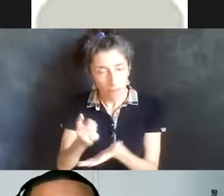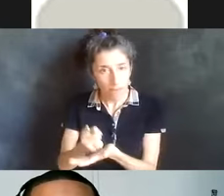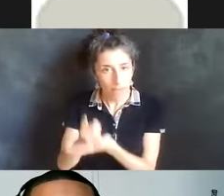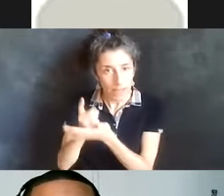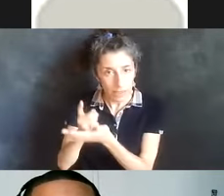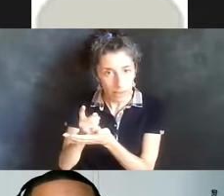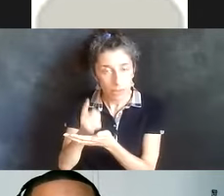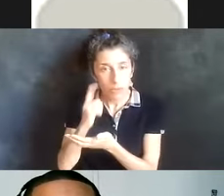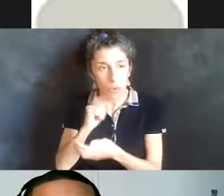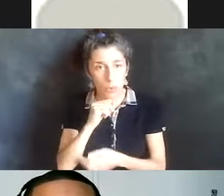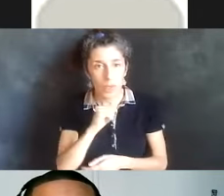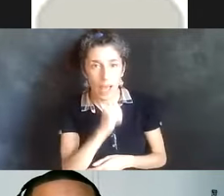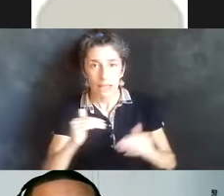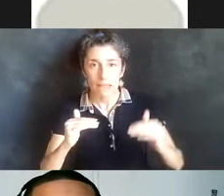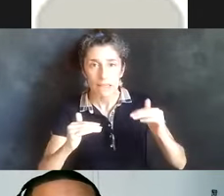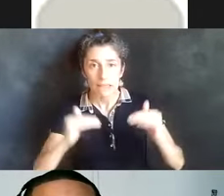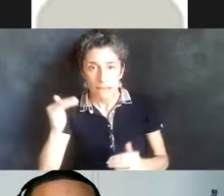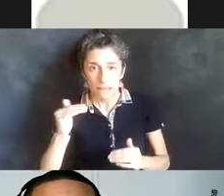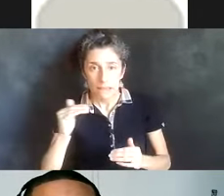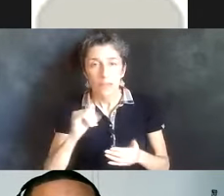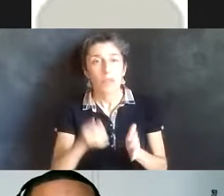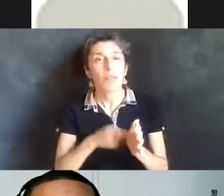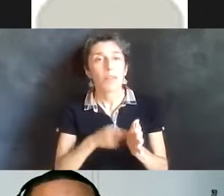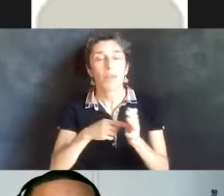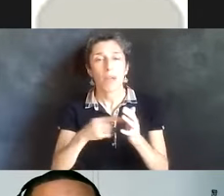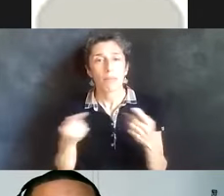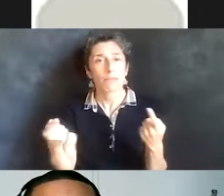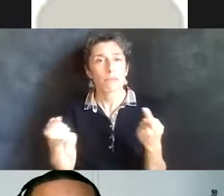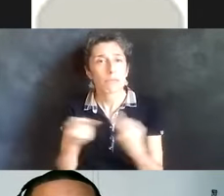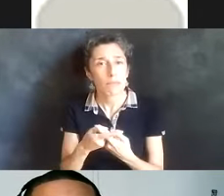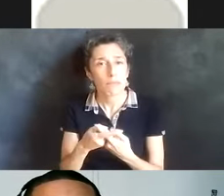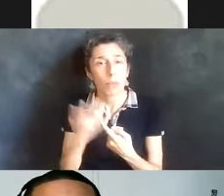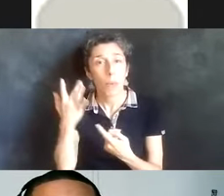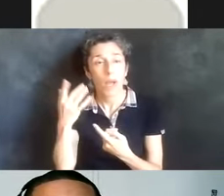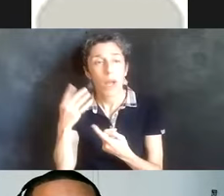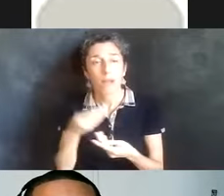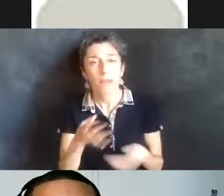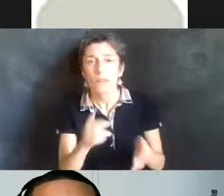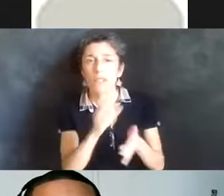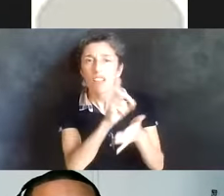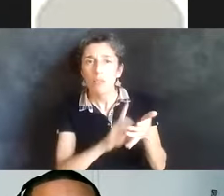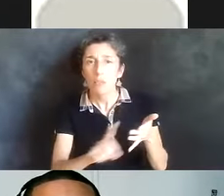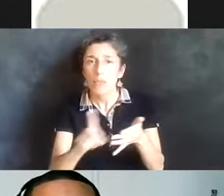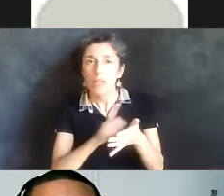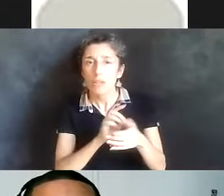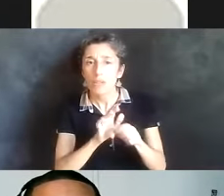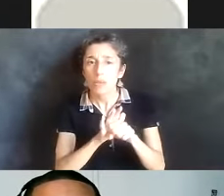to accidents—accent discrimination, for example. In Mother Tongue by Amy Tan, we learned about